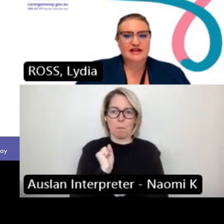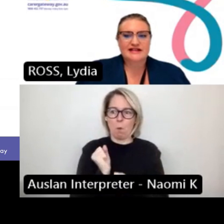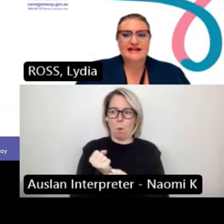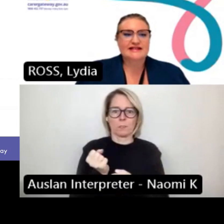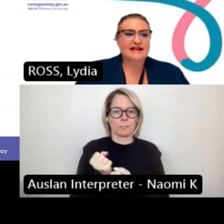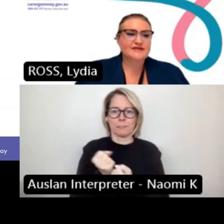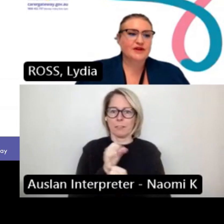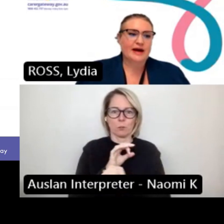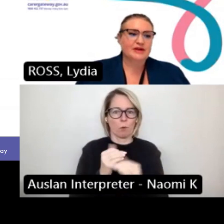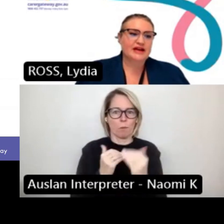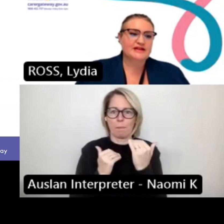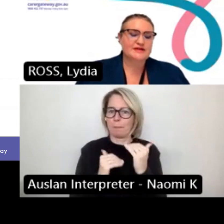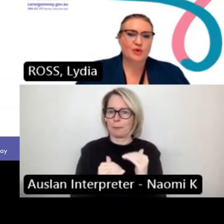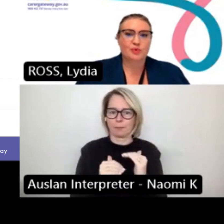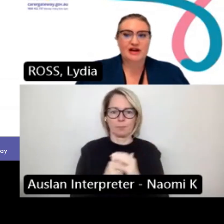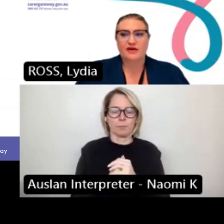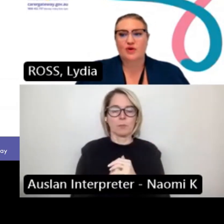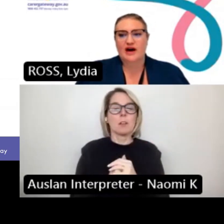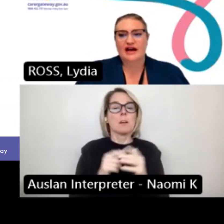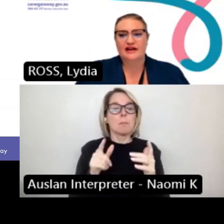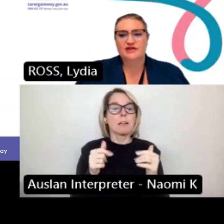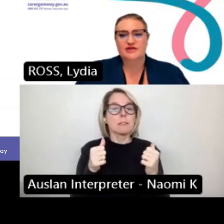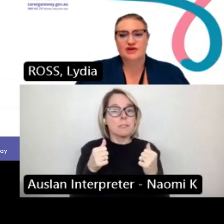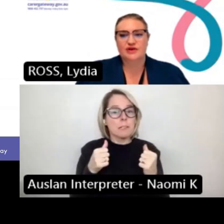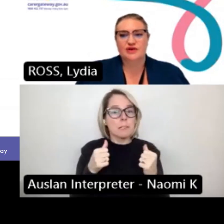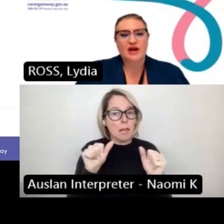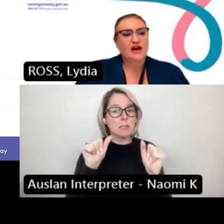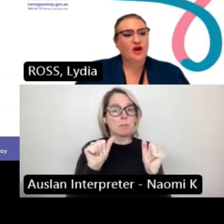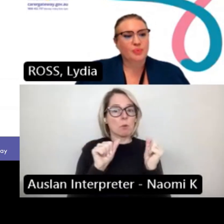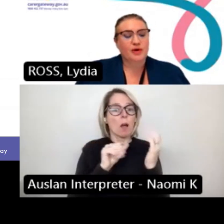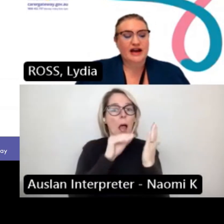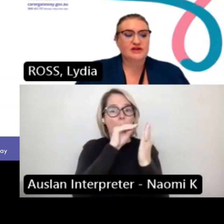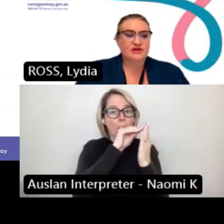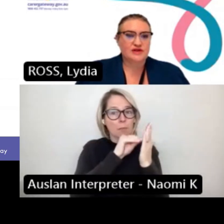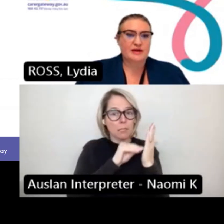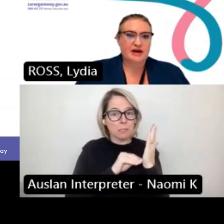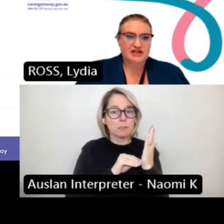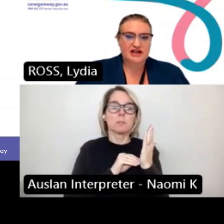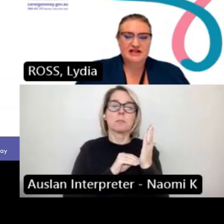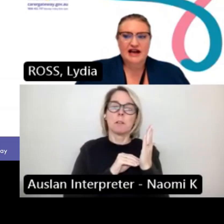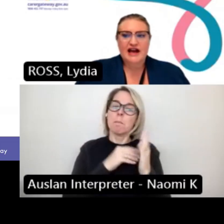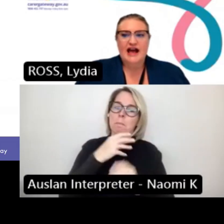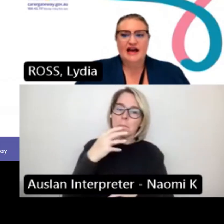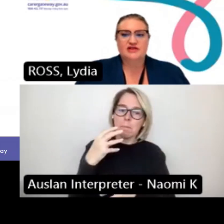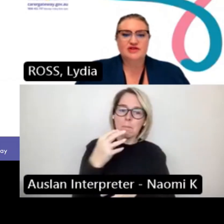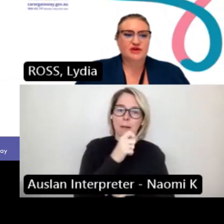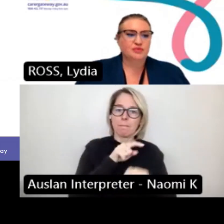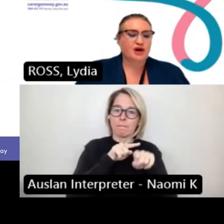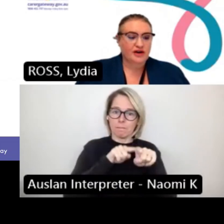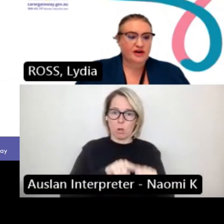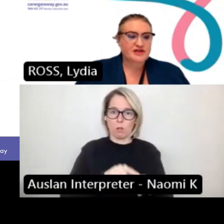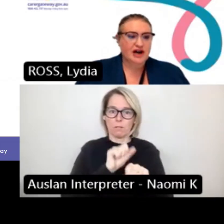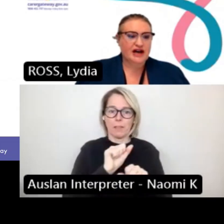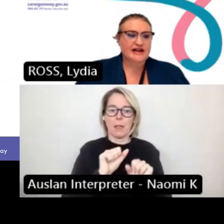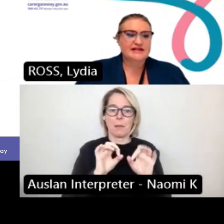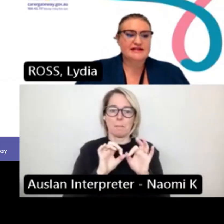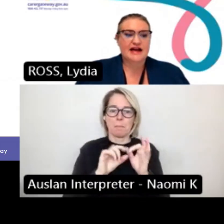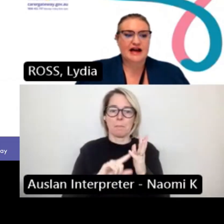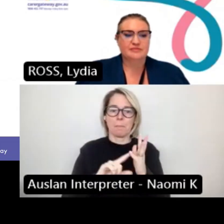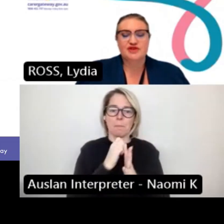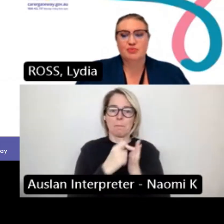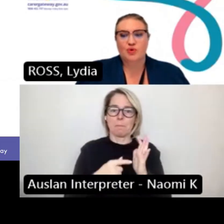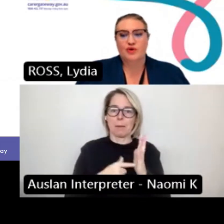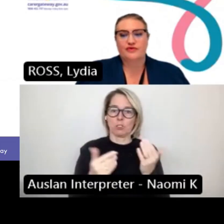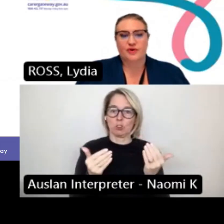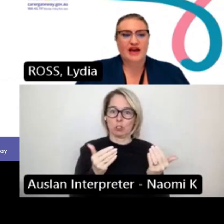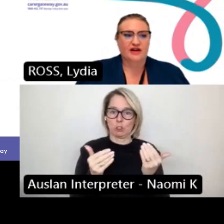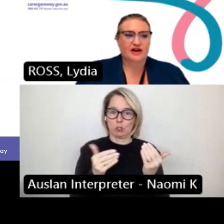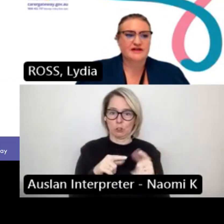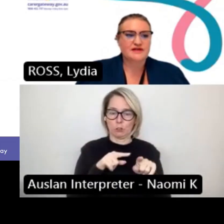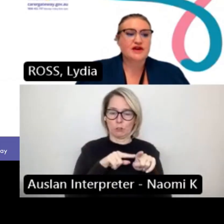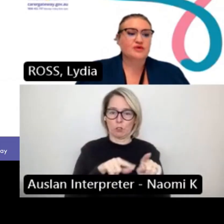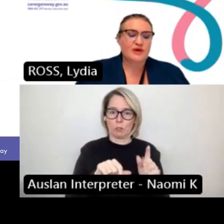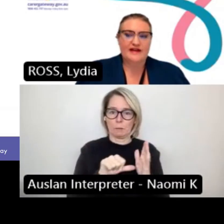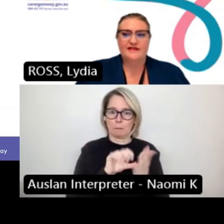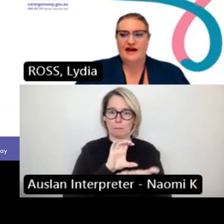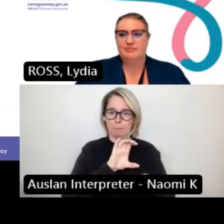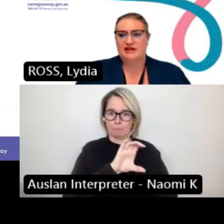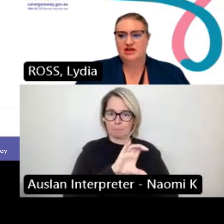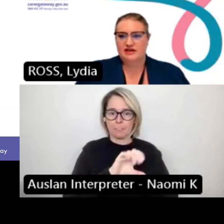But the successful applicants will be required to operate to their budget and to prioritise support for carers within that budget.